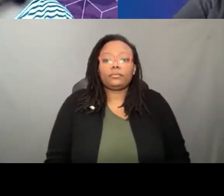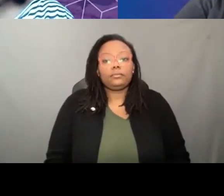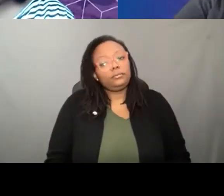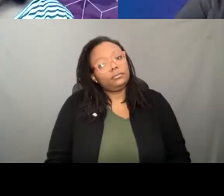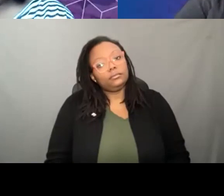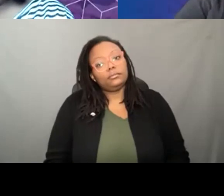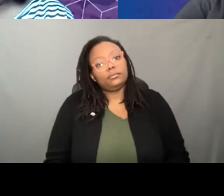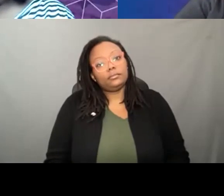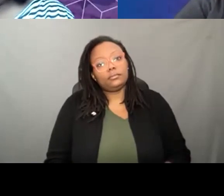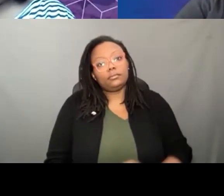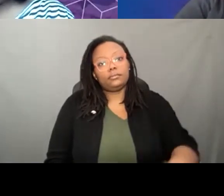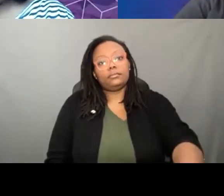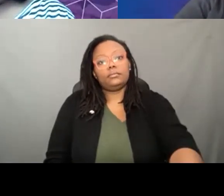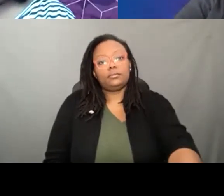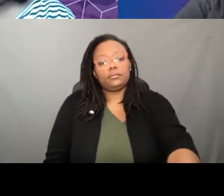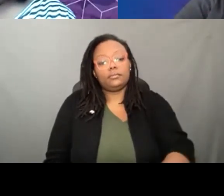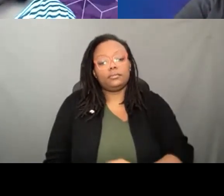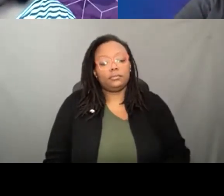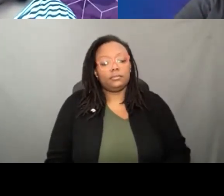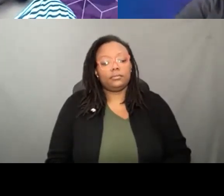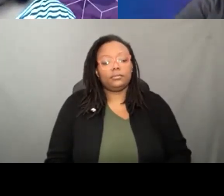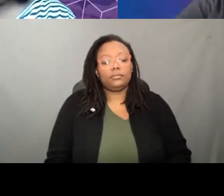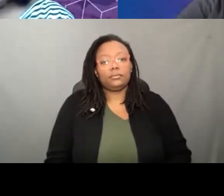Jeremy Leffler: Great. So the next question we -- or we had a number of questions